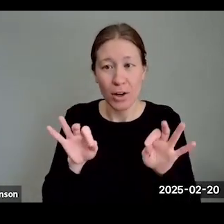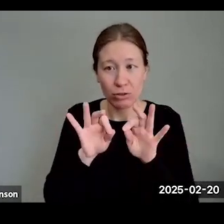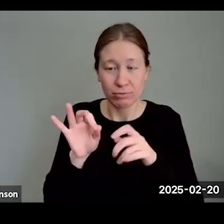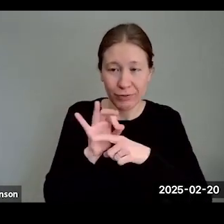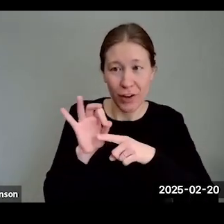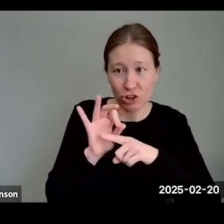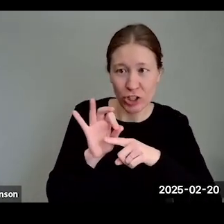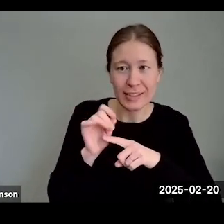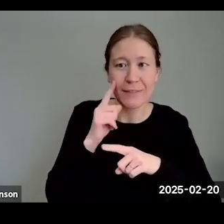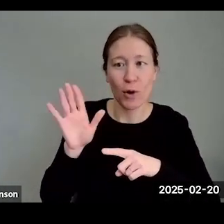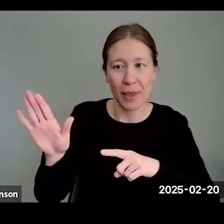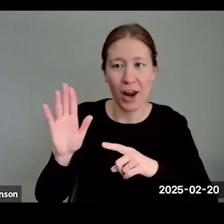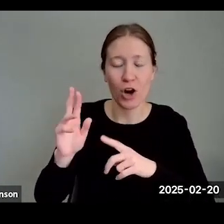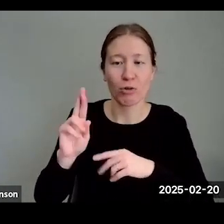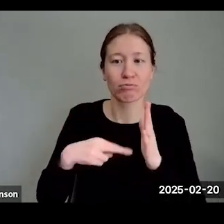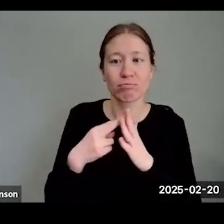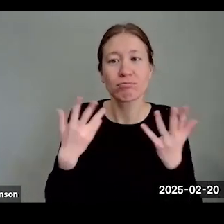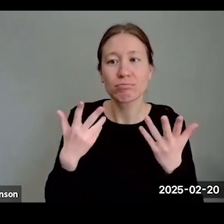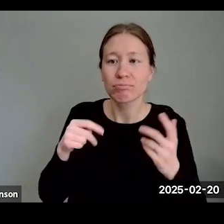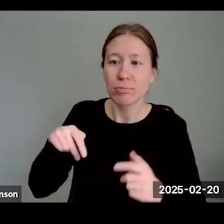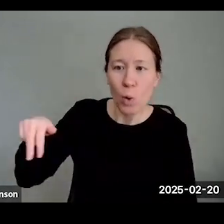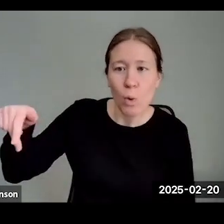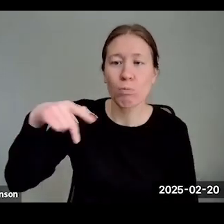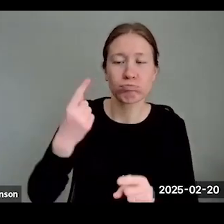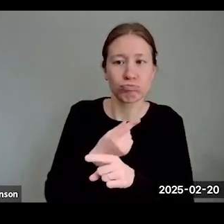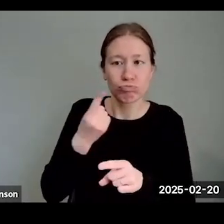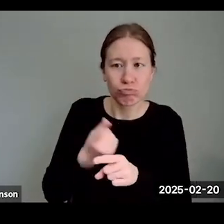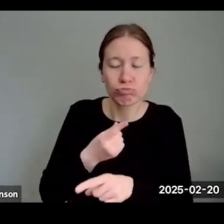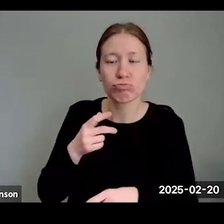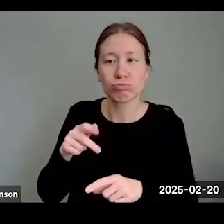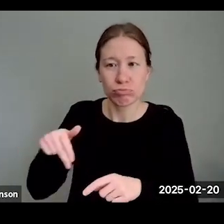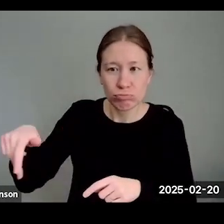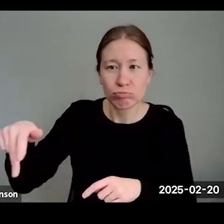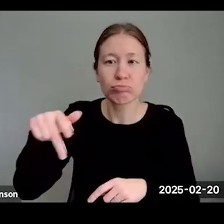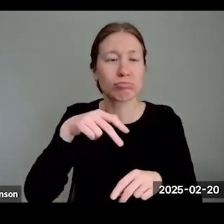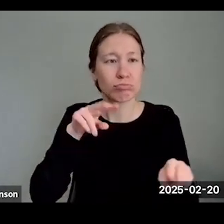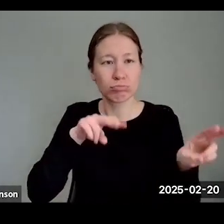routine foot patrol of specific areas, radio communications,